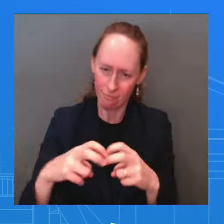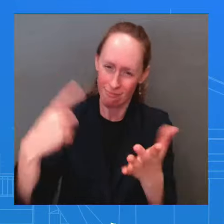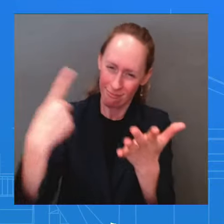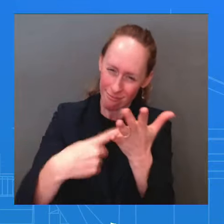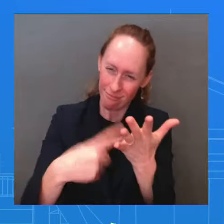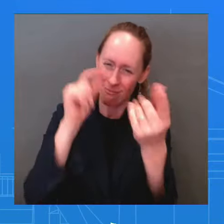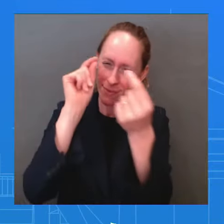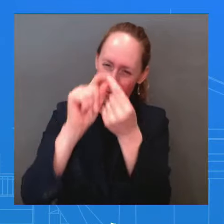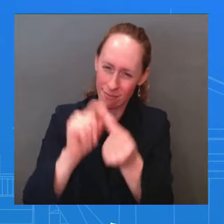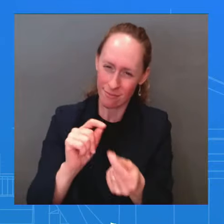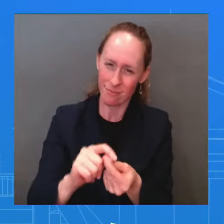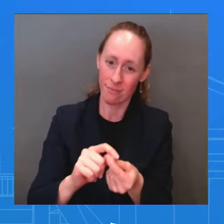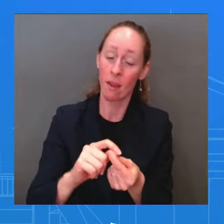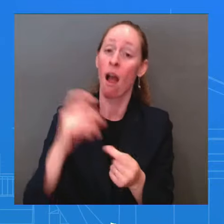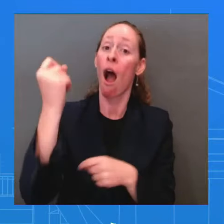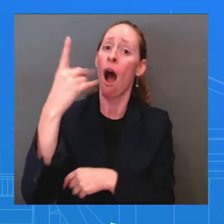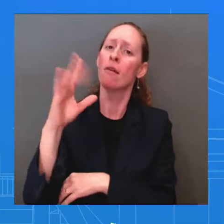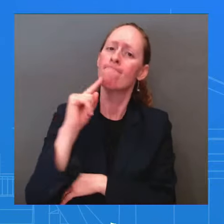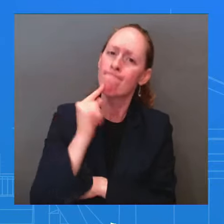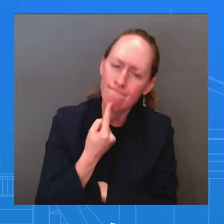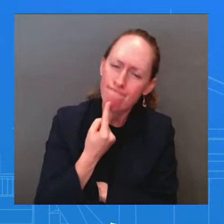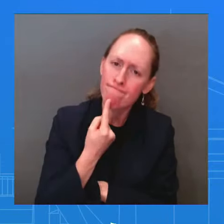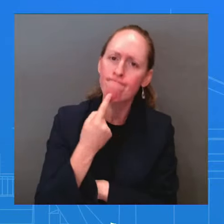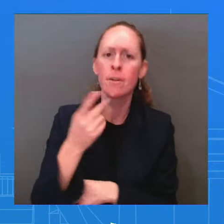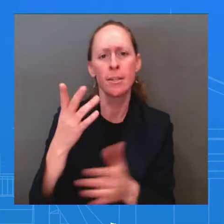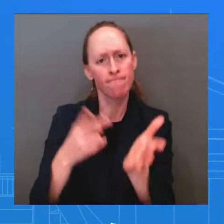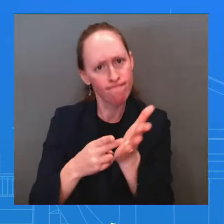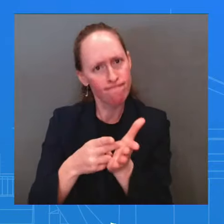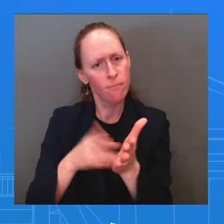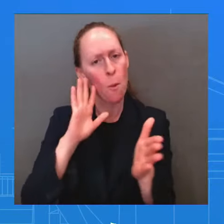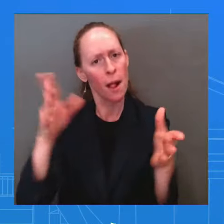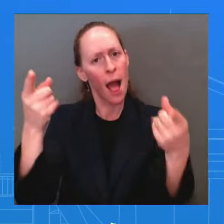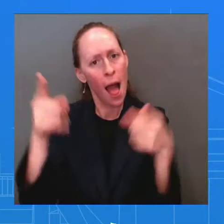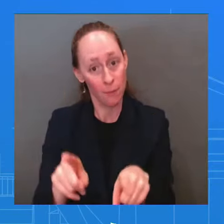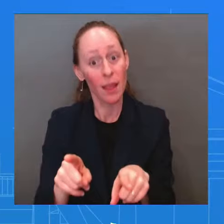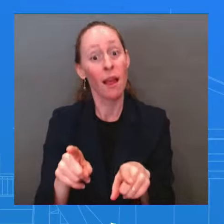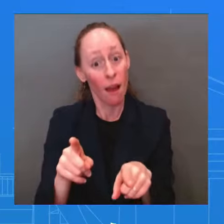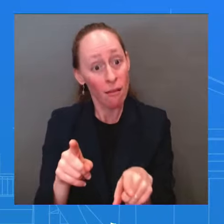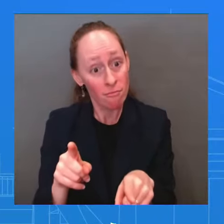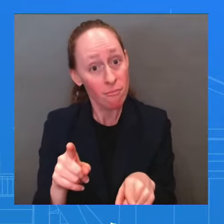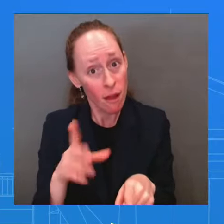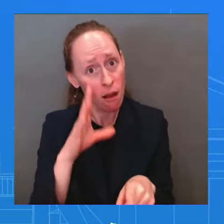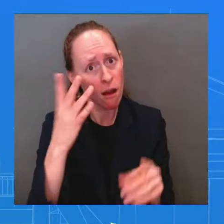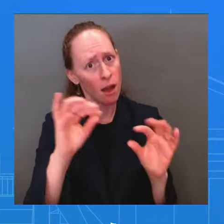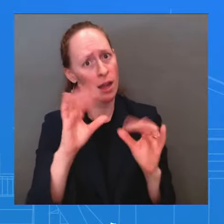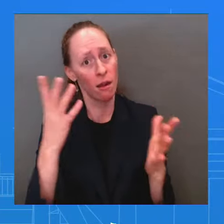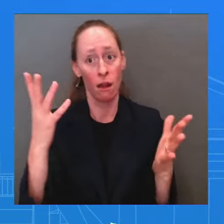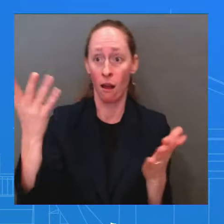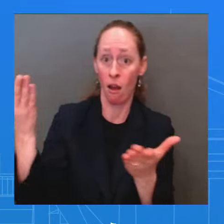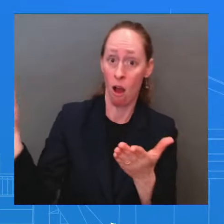and they come -- come -- come forward or end -- end in a place where it's a win-win agreement for -- for everyone.